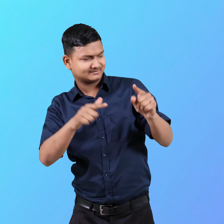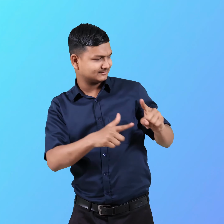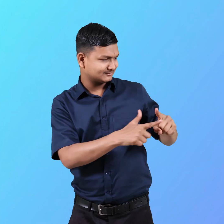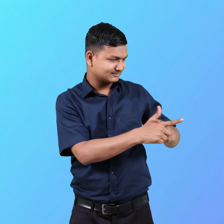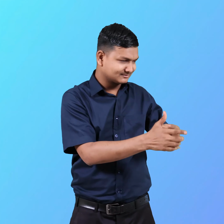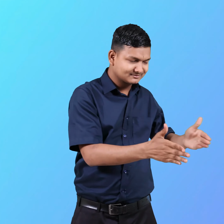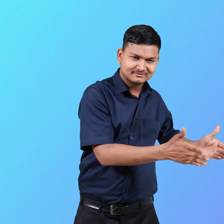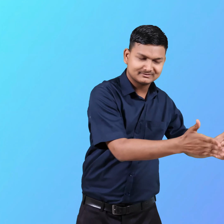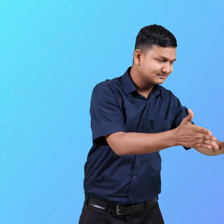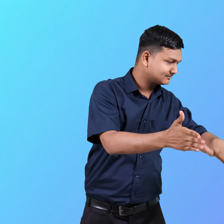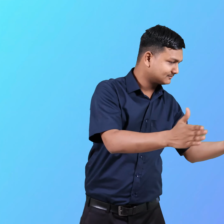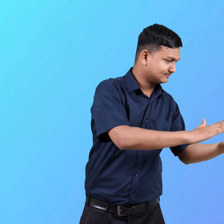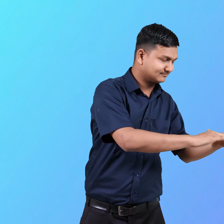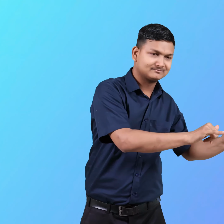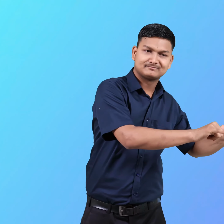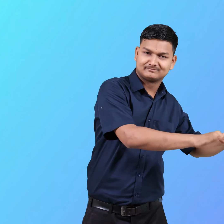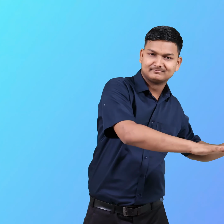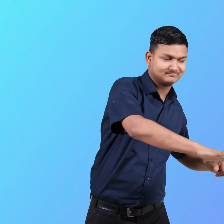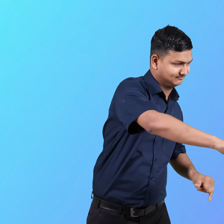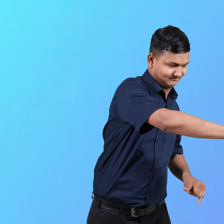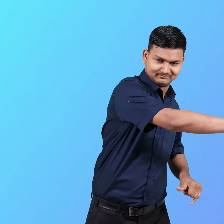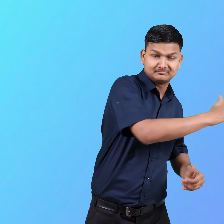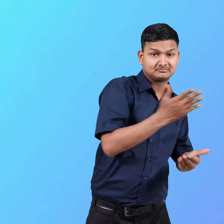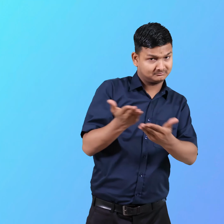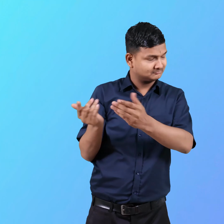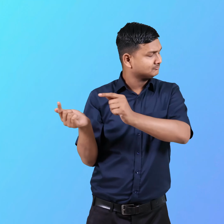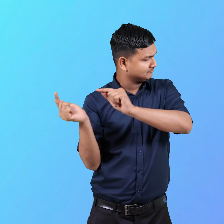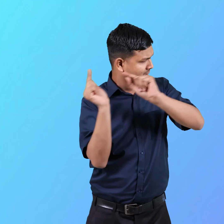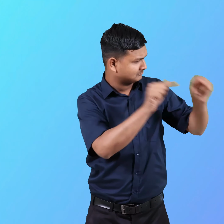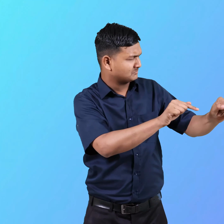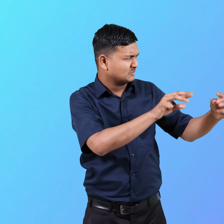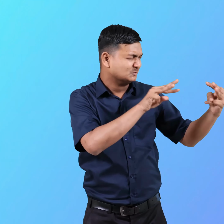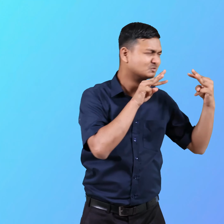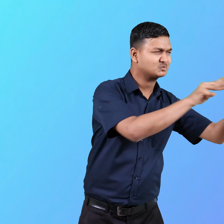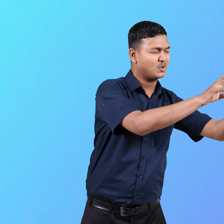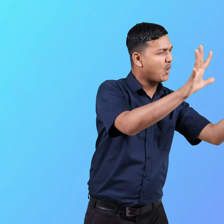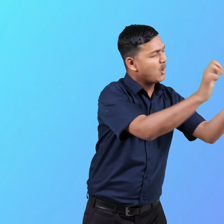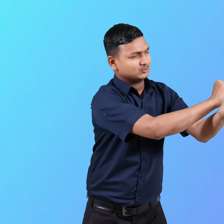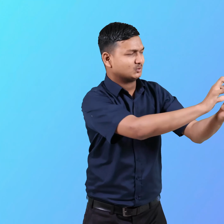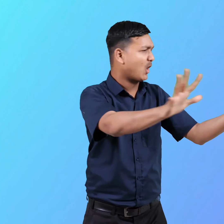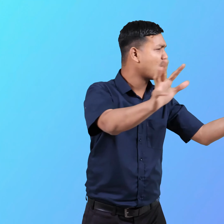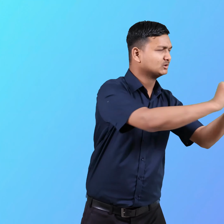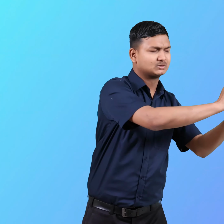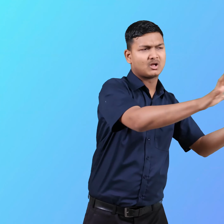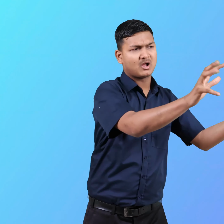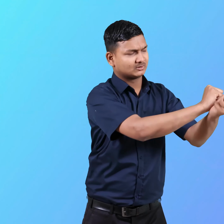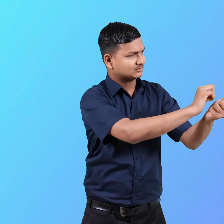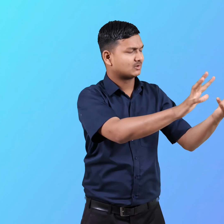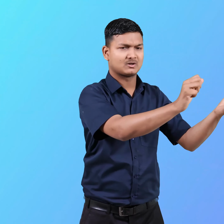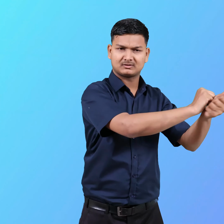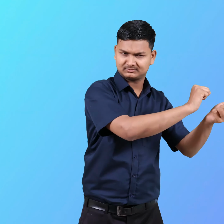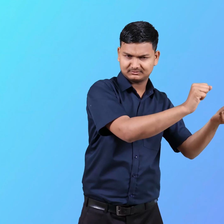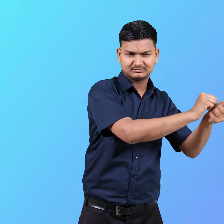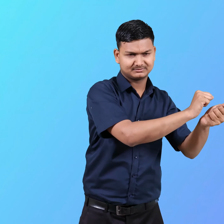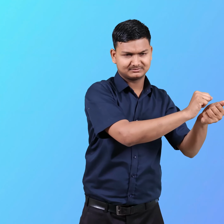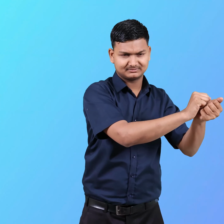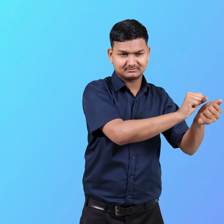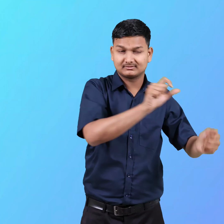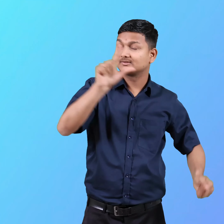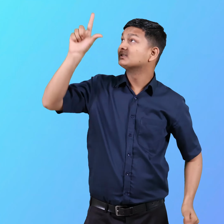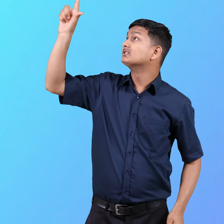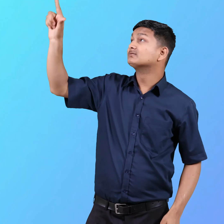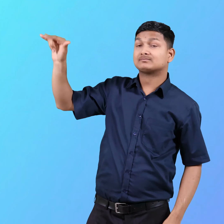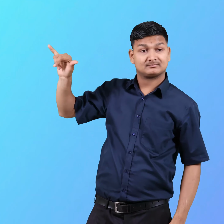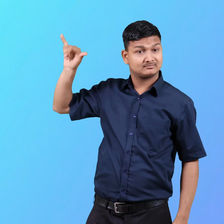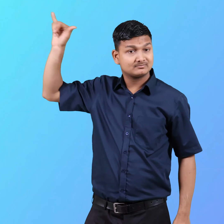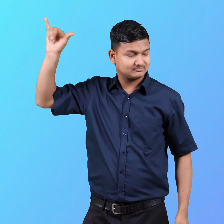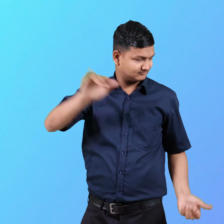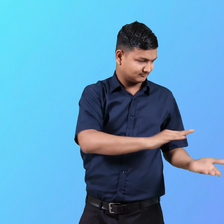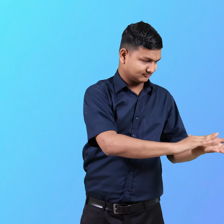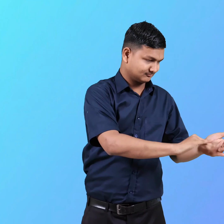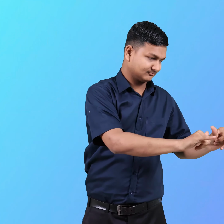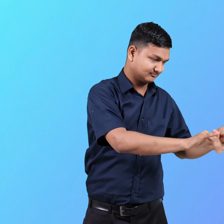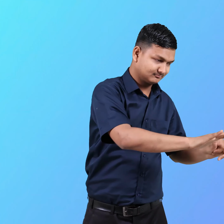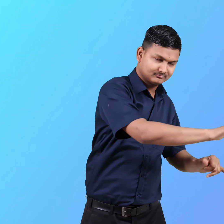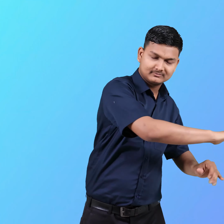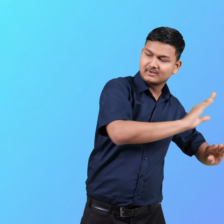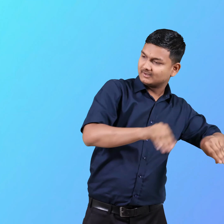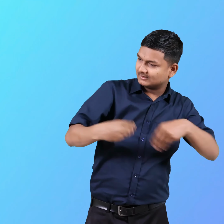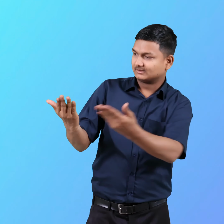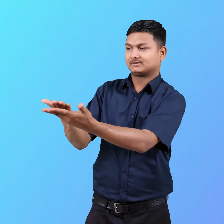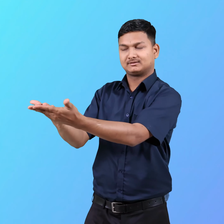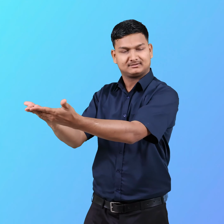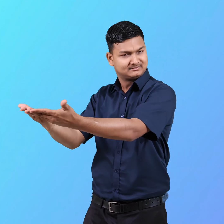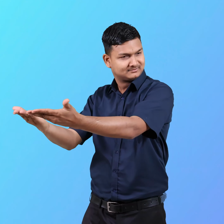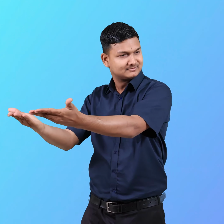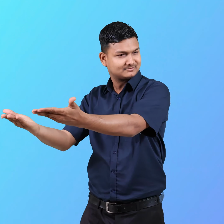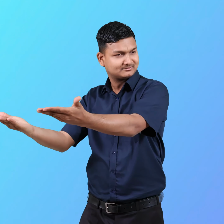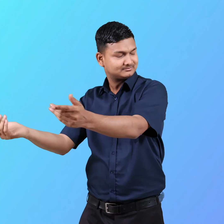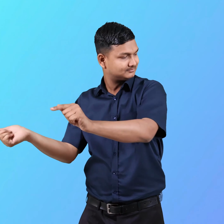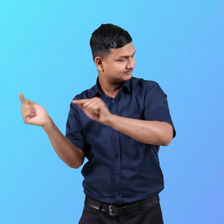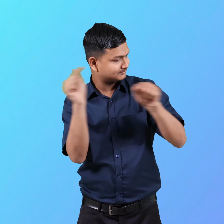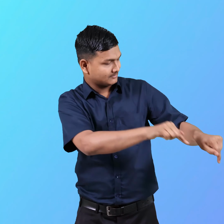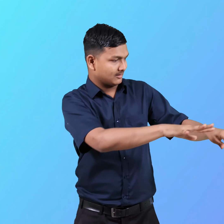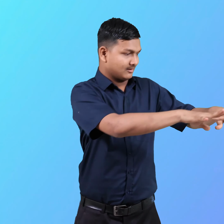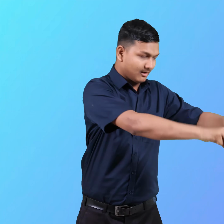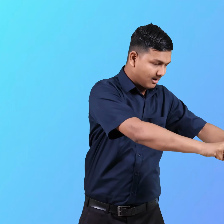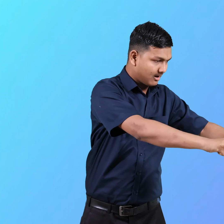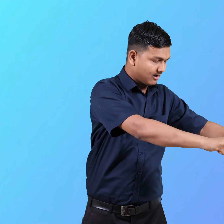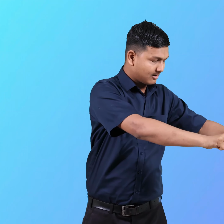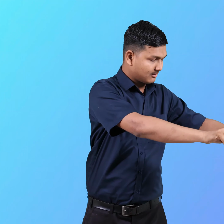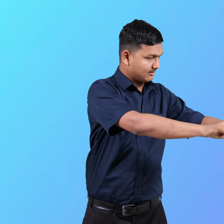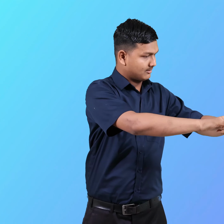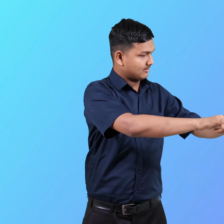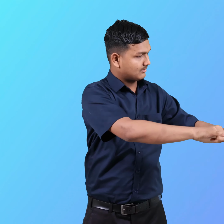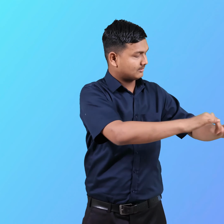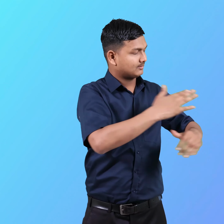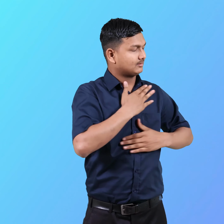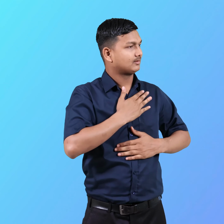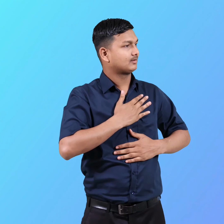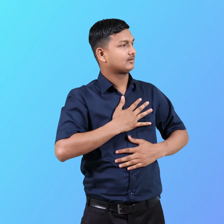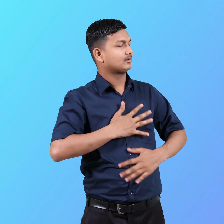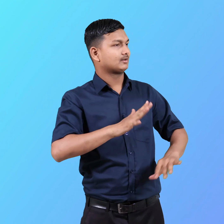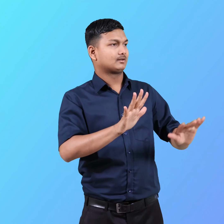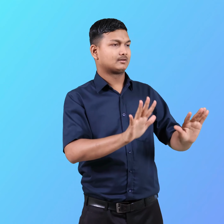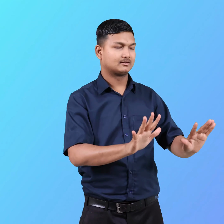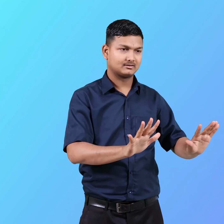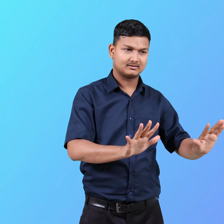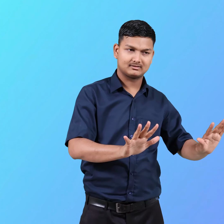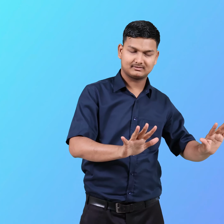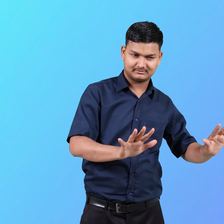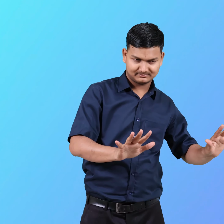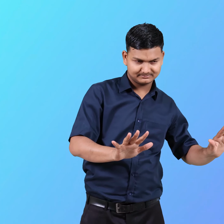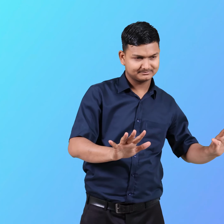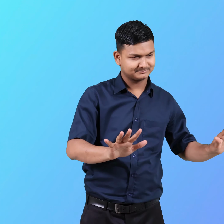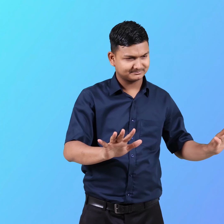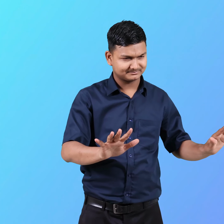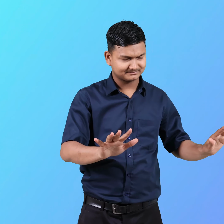The LORD has given you a place to live in peace, and he will do the same for your brothers. But you must help them until they take control of the land the LORD your God is giving them.